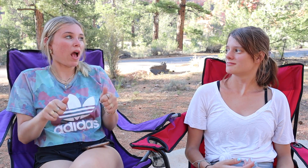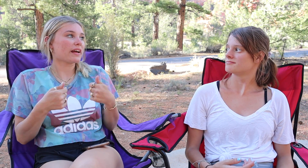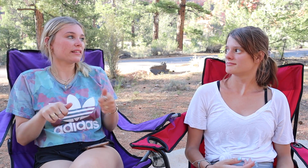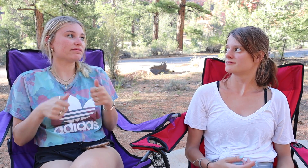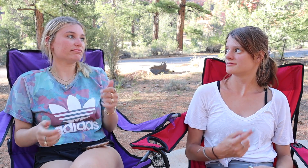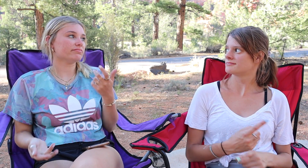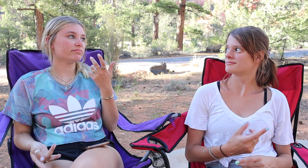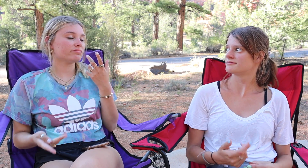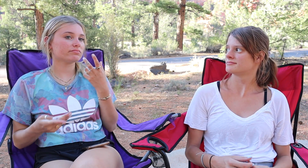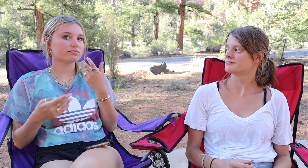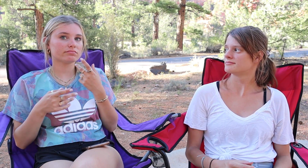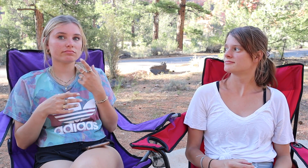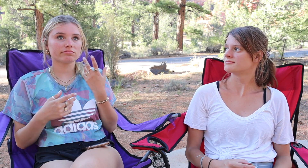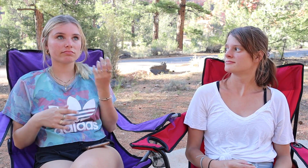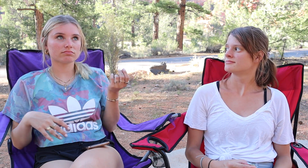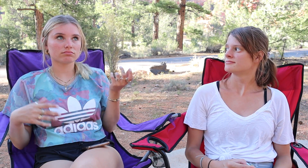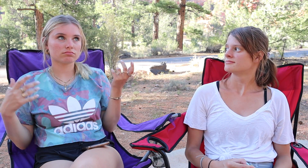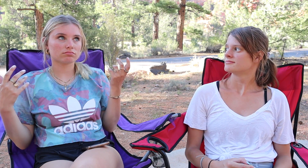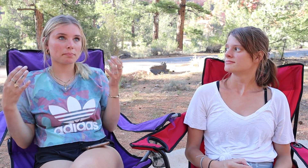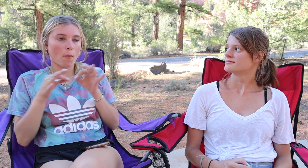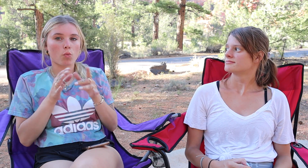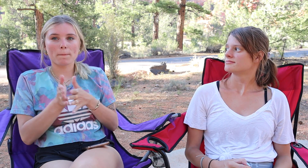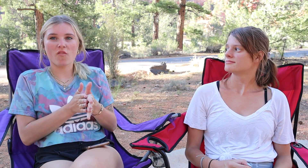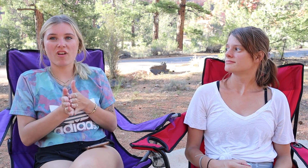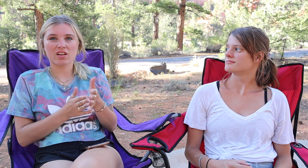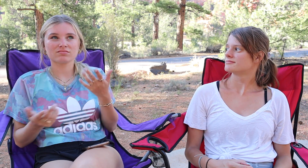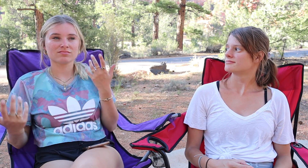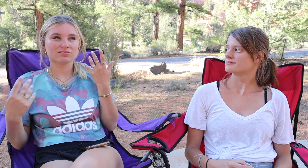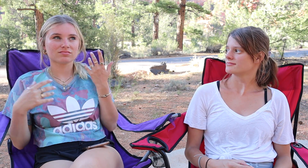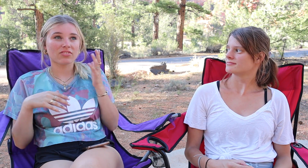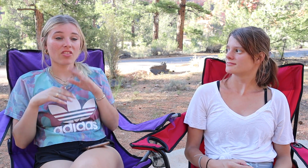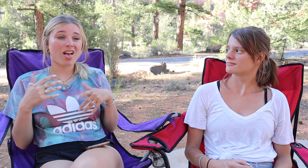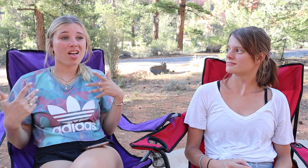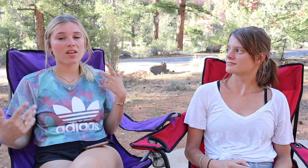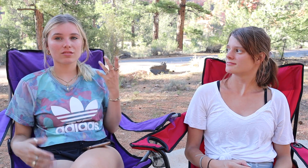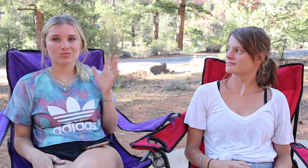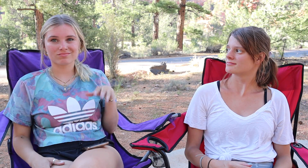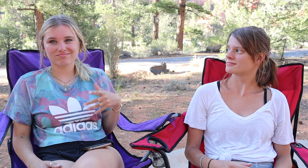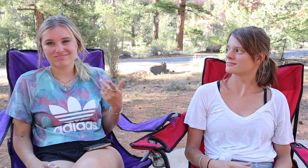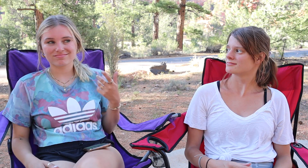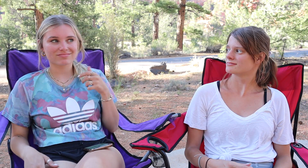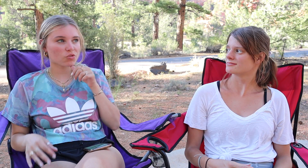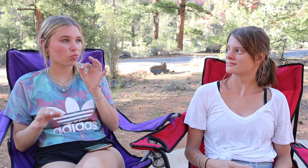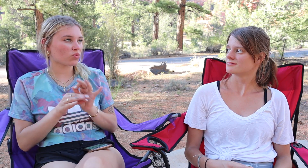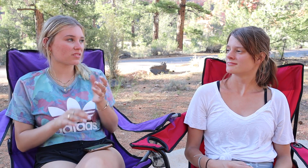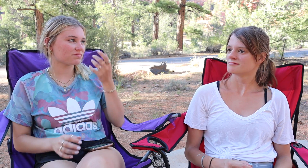it is really important that you have this motivation to attempt it than making them do in your way it wouldn't be worth it for them and their time